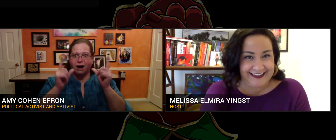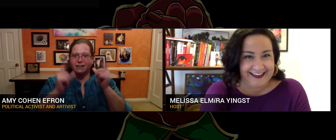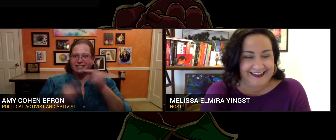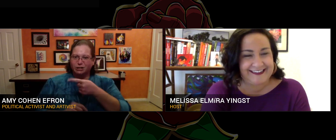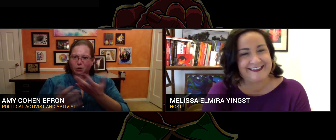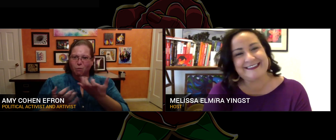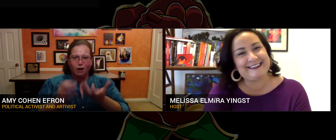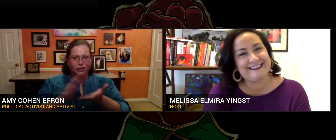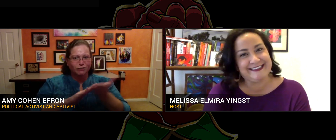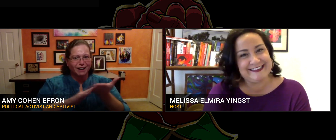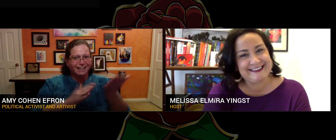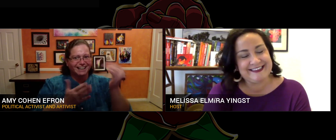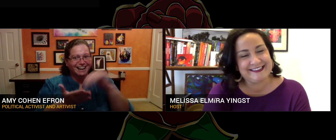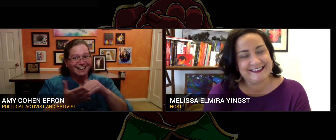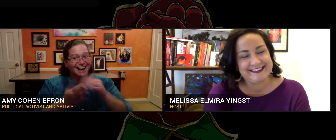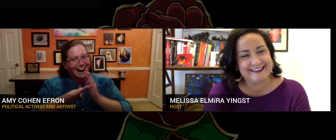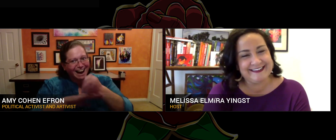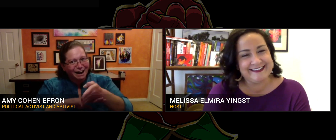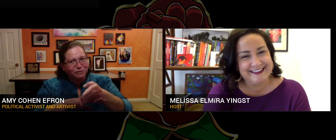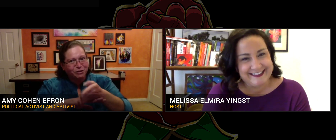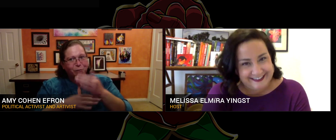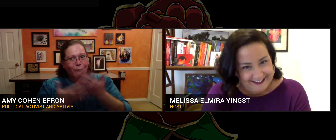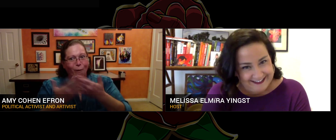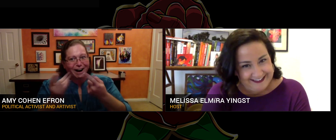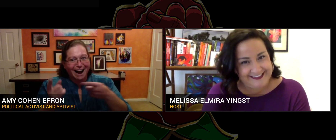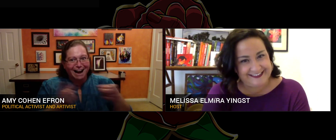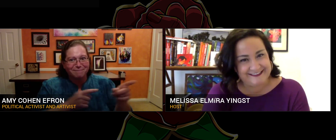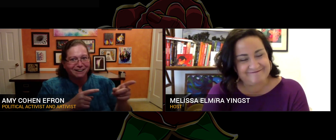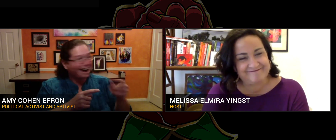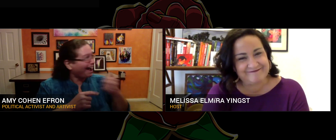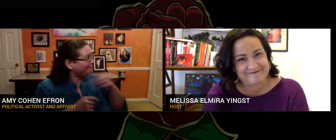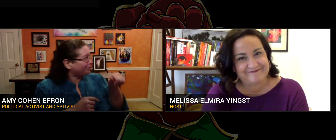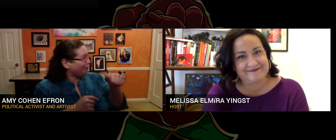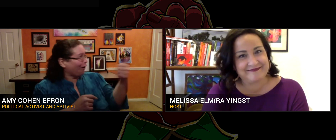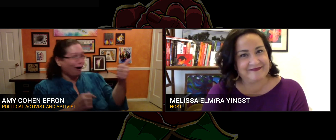I'm surprised that she wants to run again after what happened.